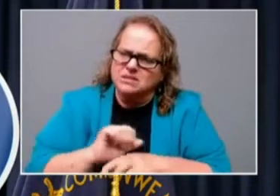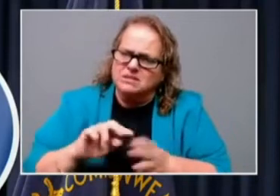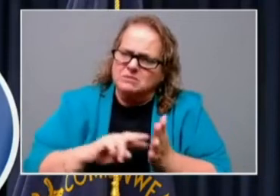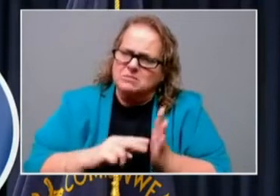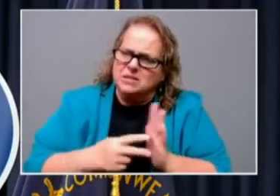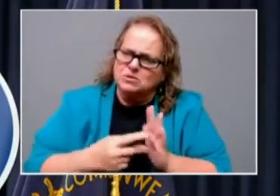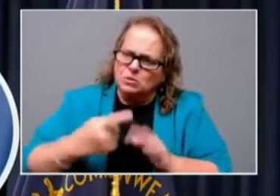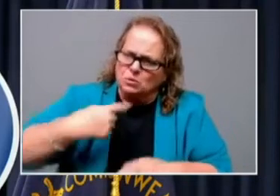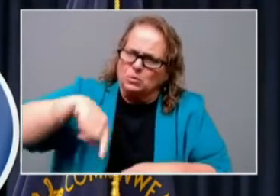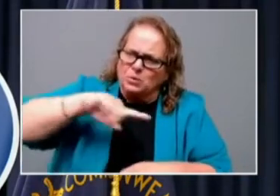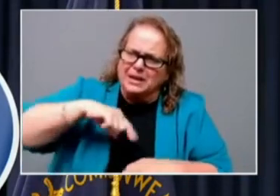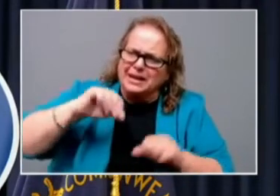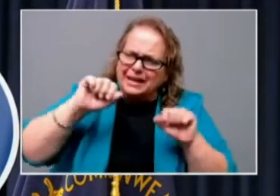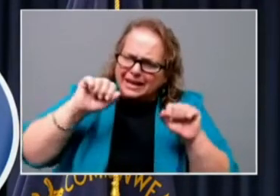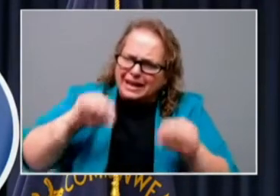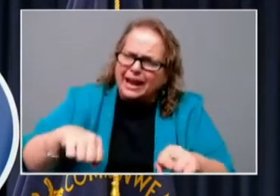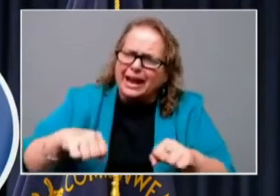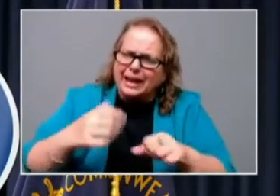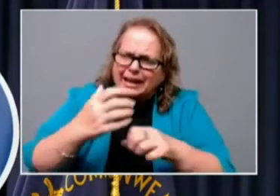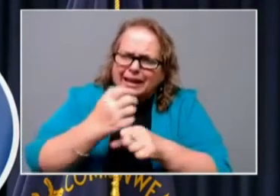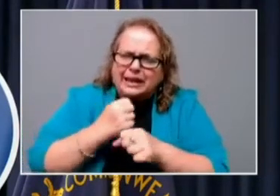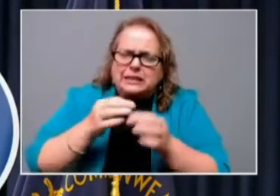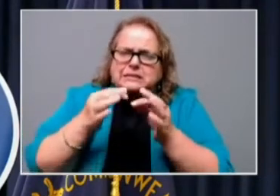millions of people around this globe